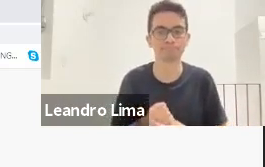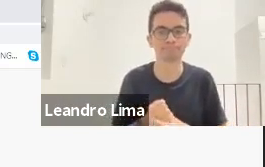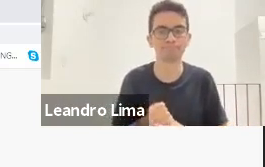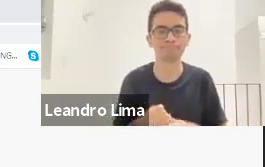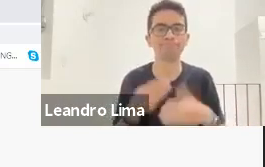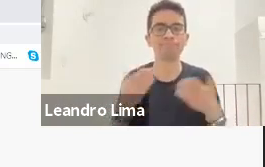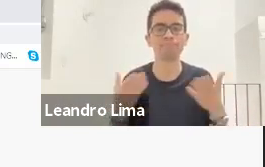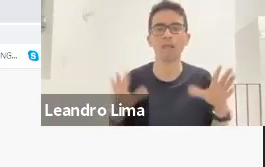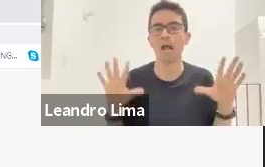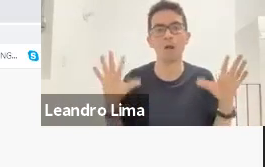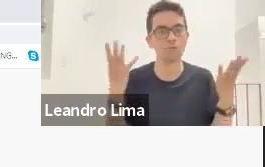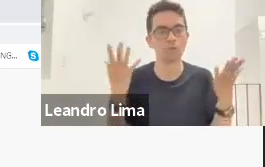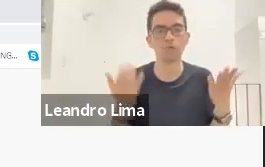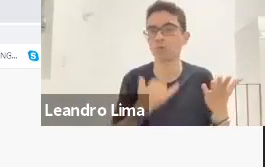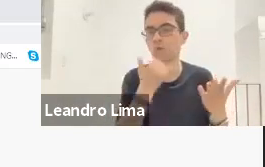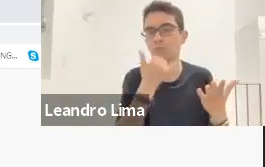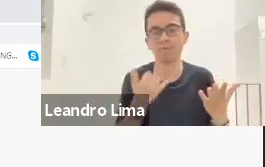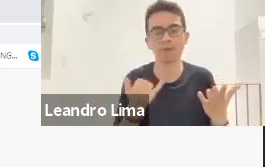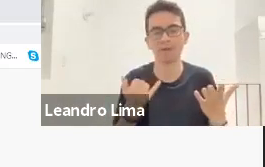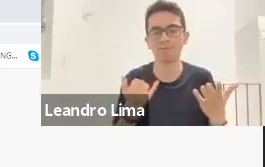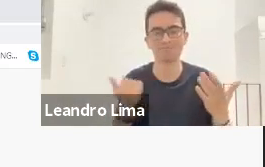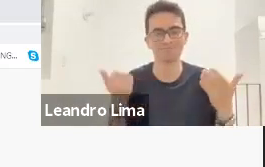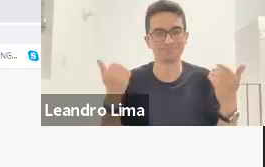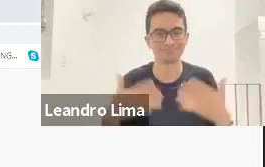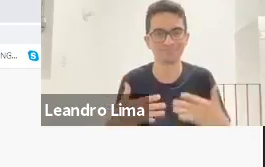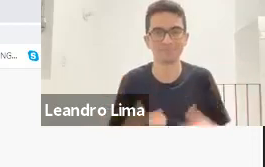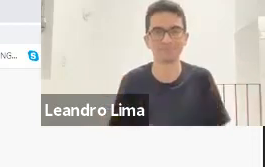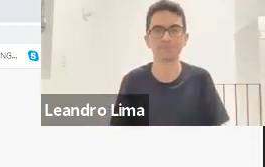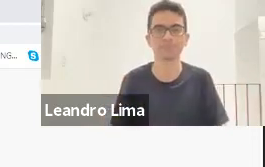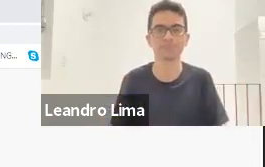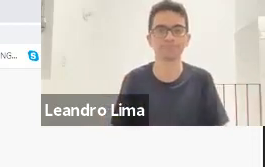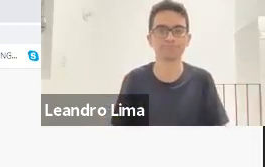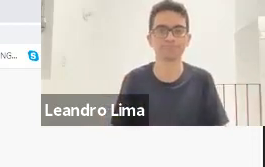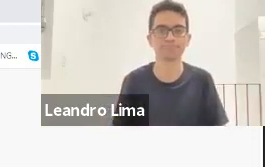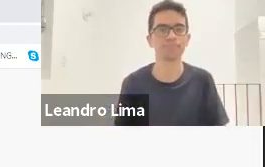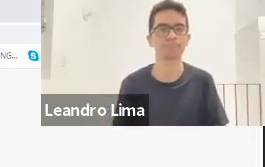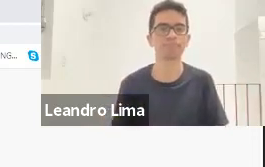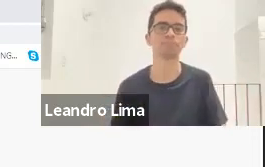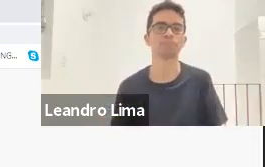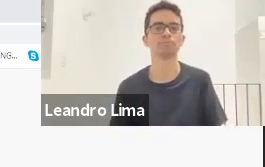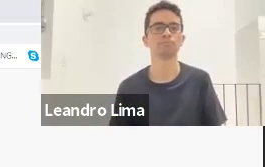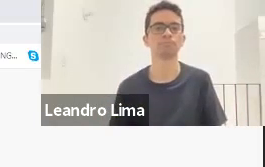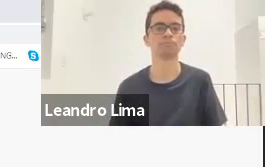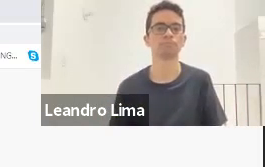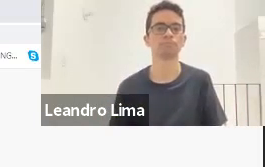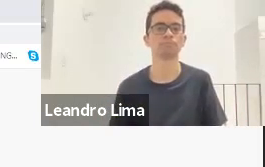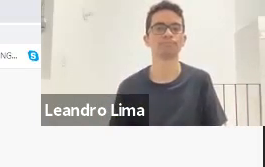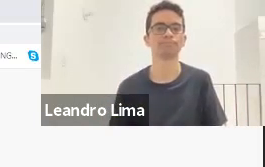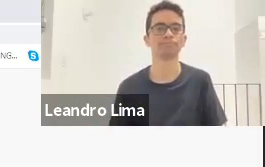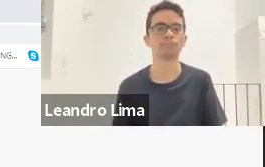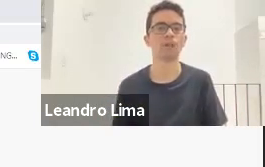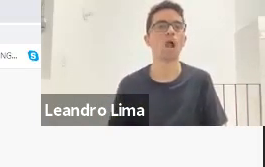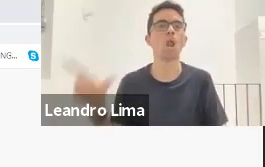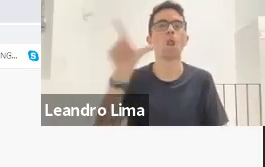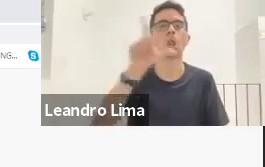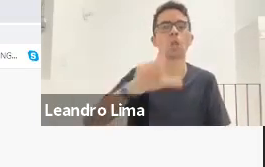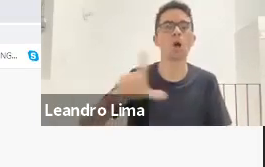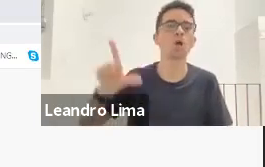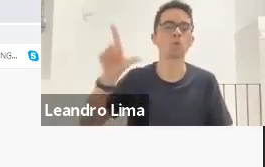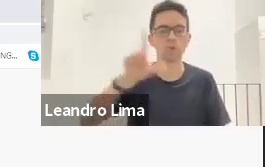inability to communicate. So yeah, and that, and I lost So yeah, and that. And the last one forums are people that one